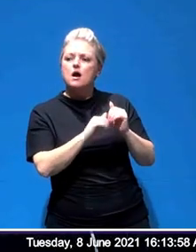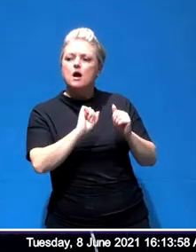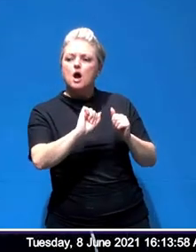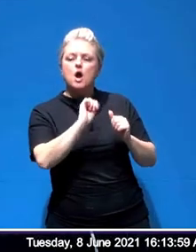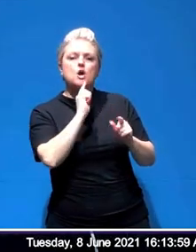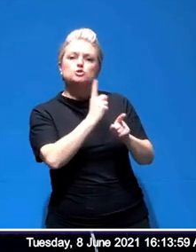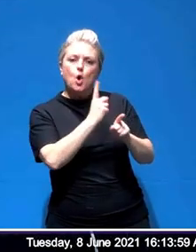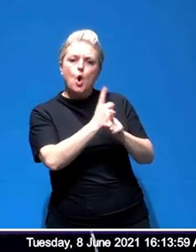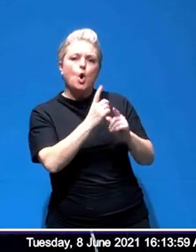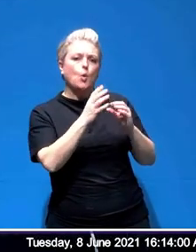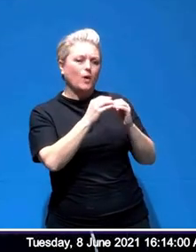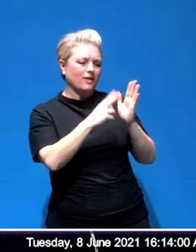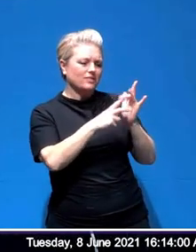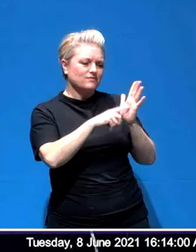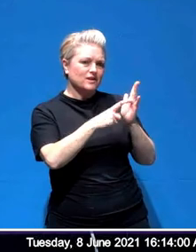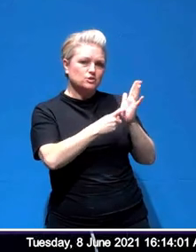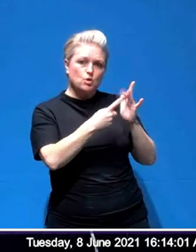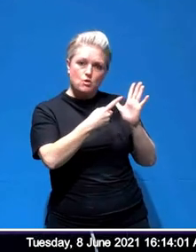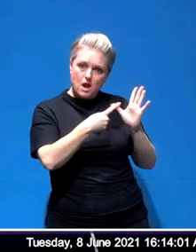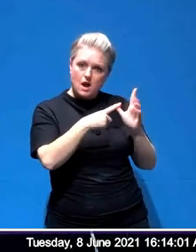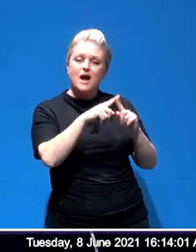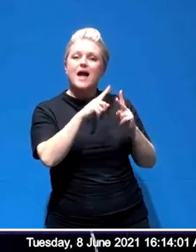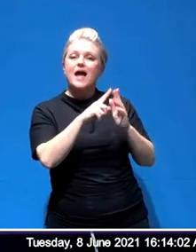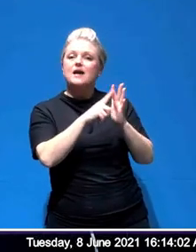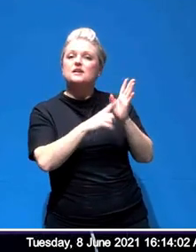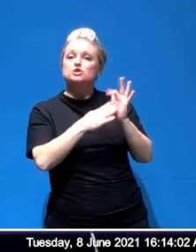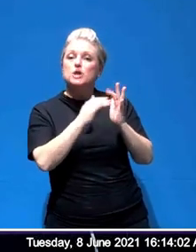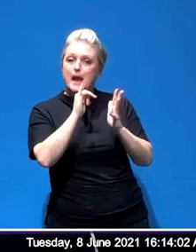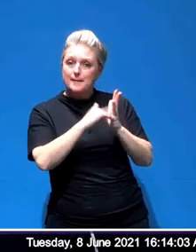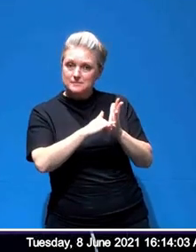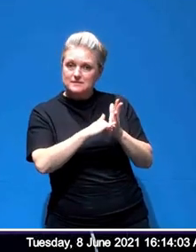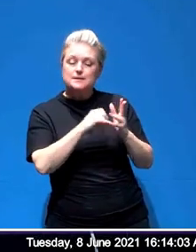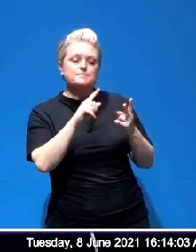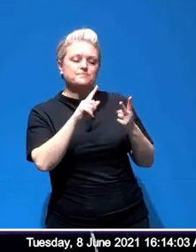and James, and in light of some evidence in Victoria's written statement, but